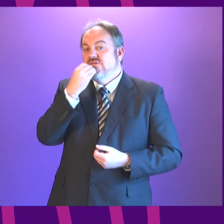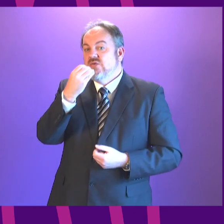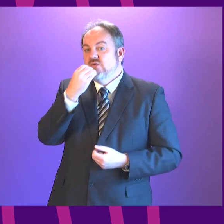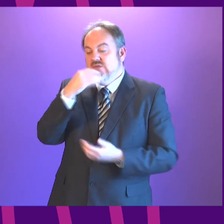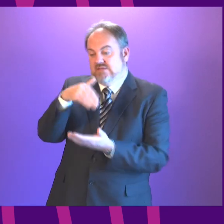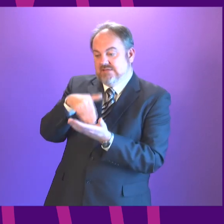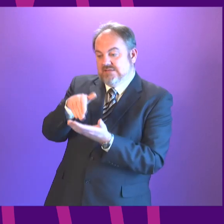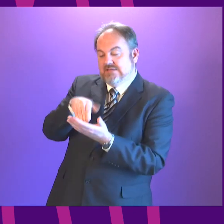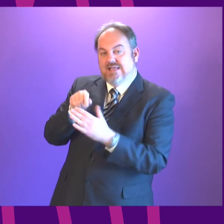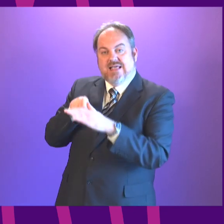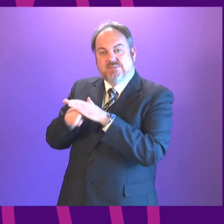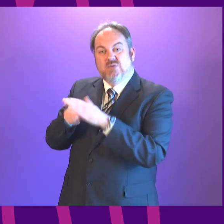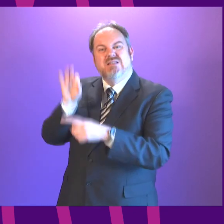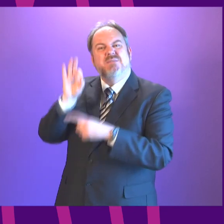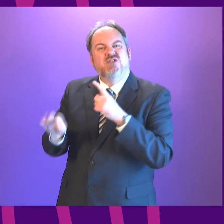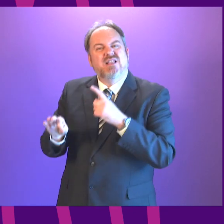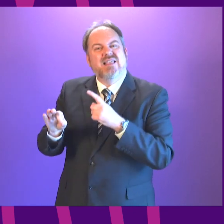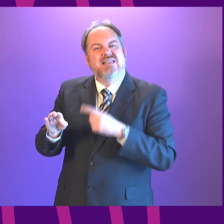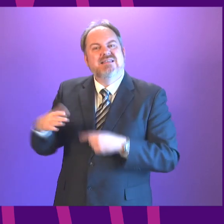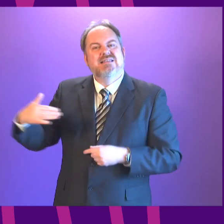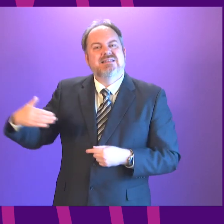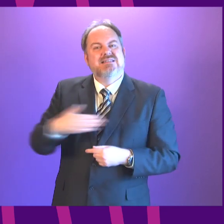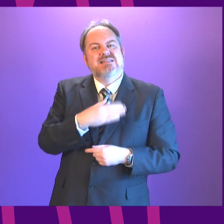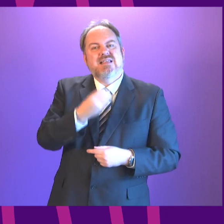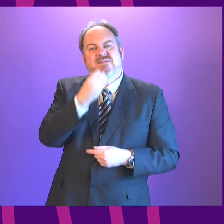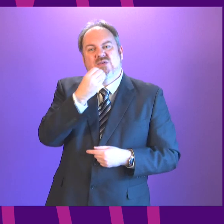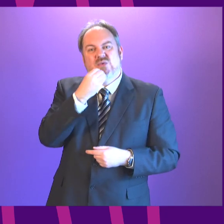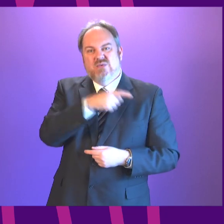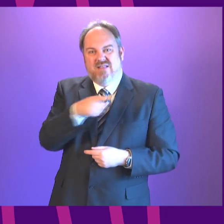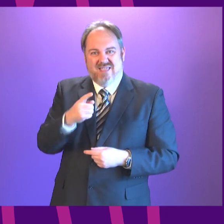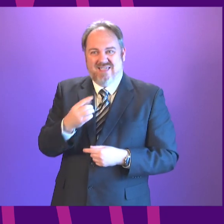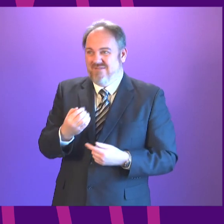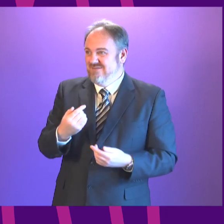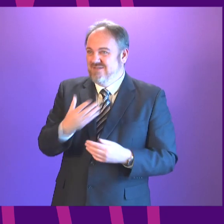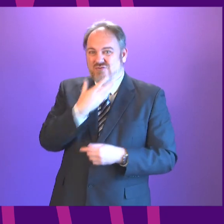those in the Scottish seafood sector. This is the peak time of year for seafood exports,